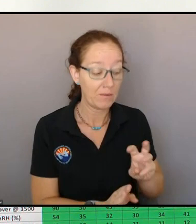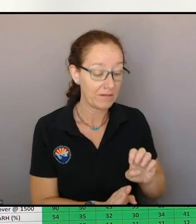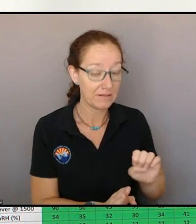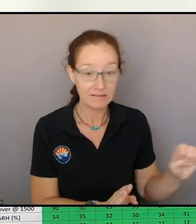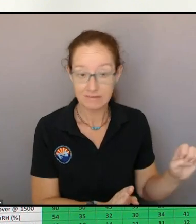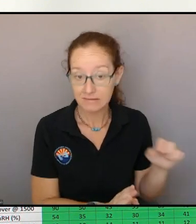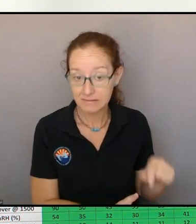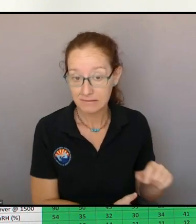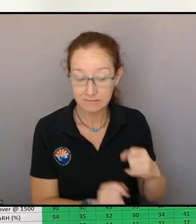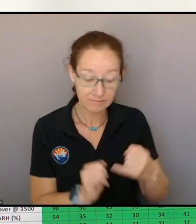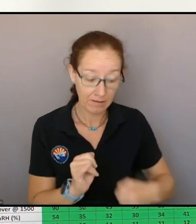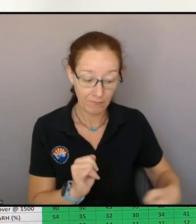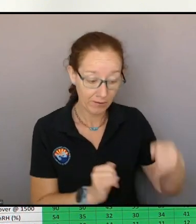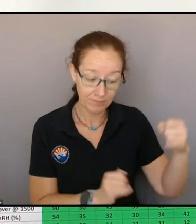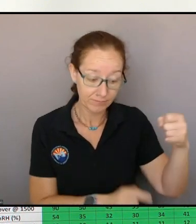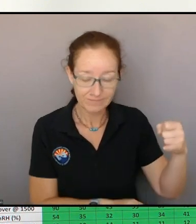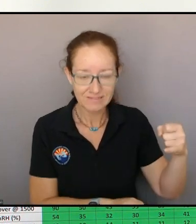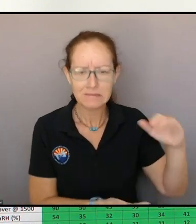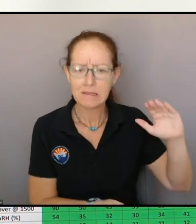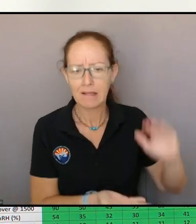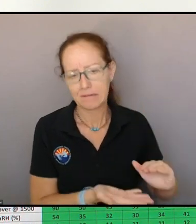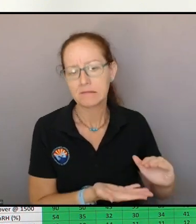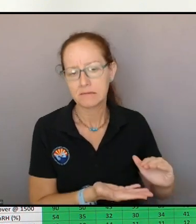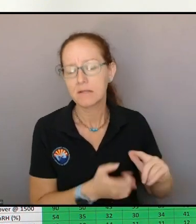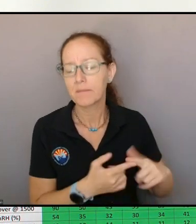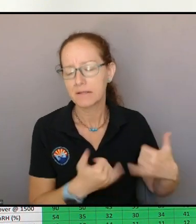as much but still significant rainfall. Over 1 inch of